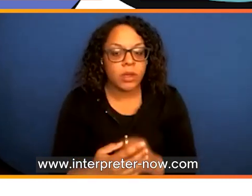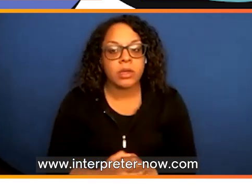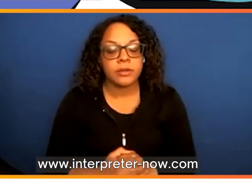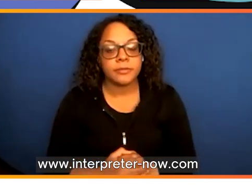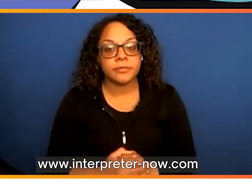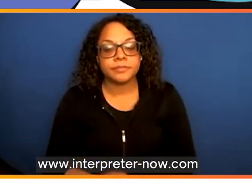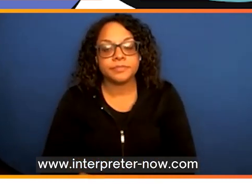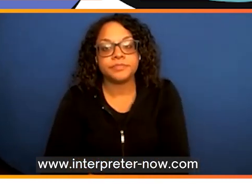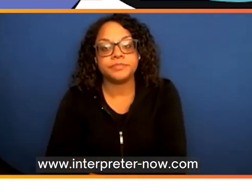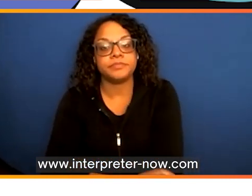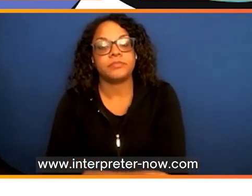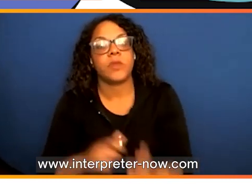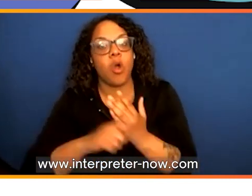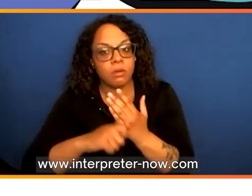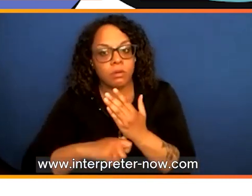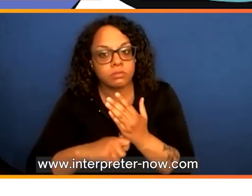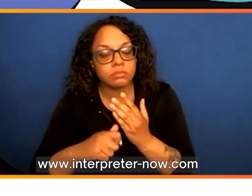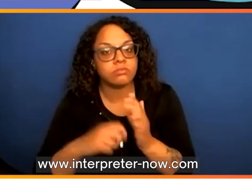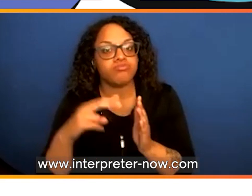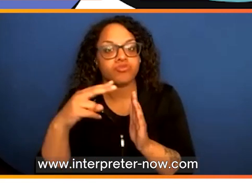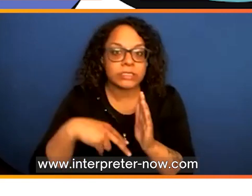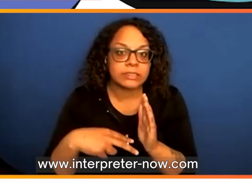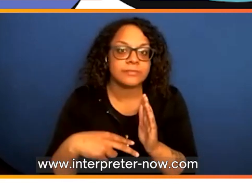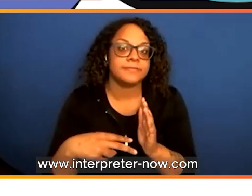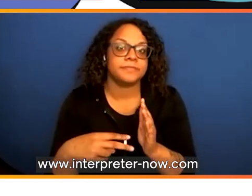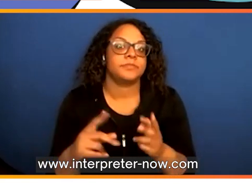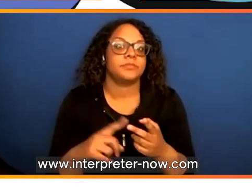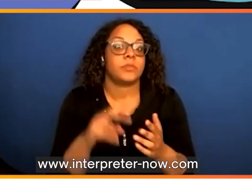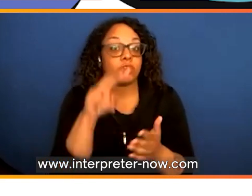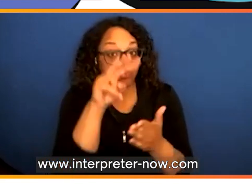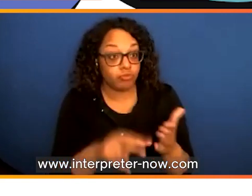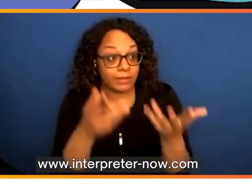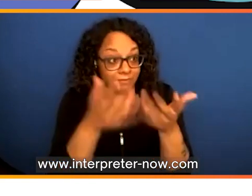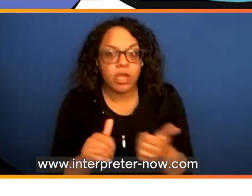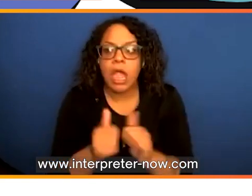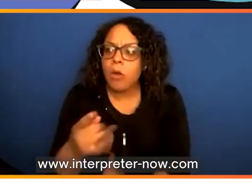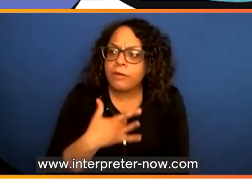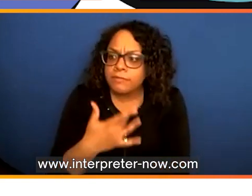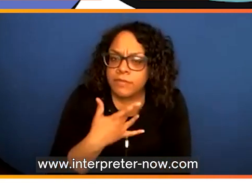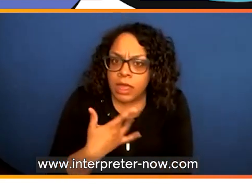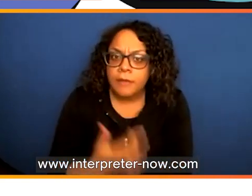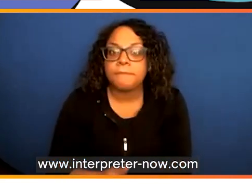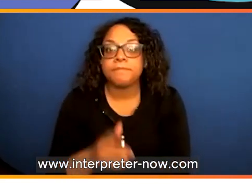how did you feel about it? And when they would submit a bingo card, we'd always ask them to write a couple sentences of what they learned.